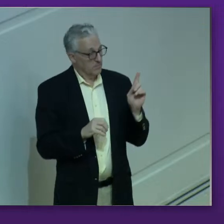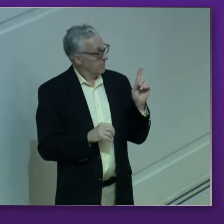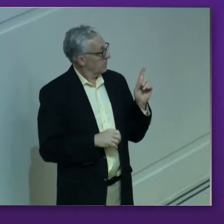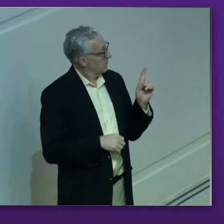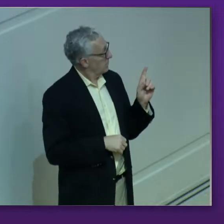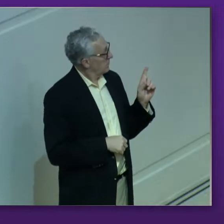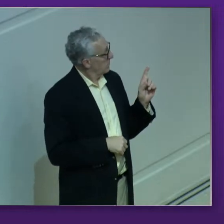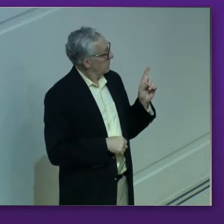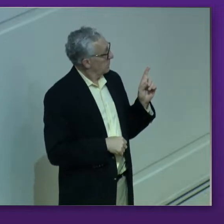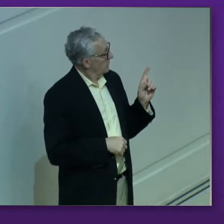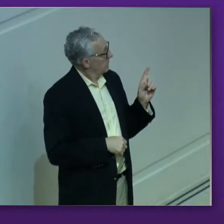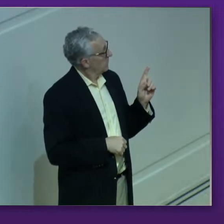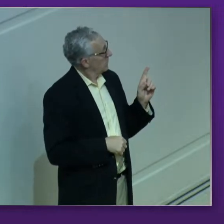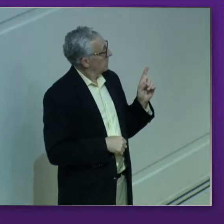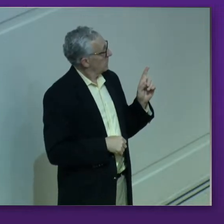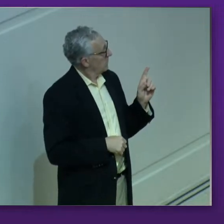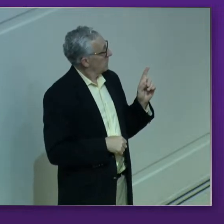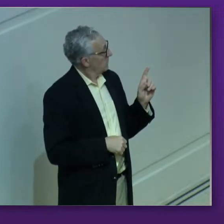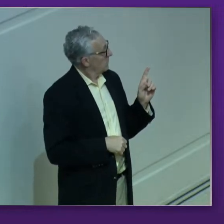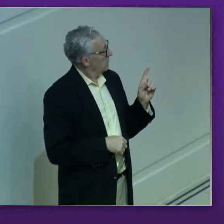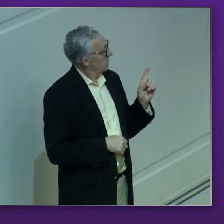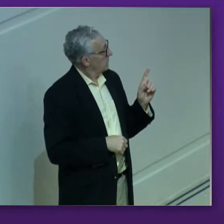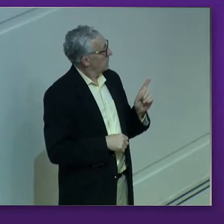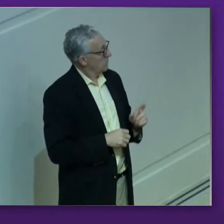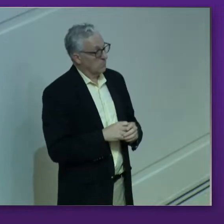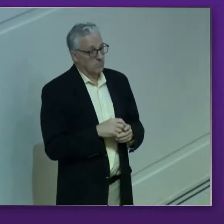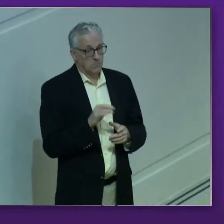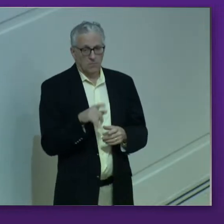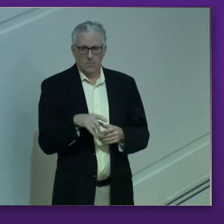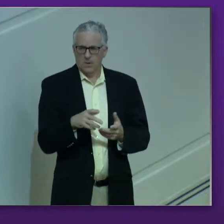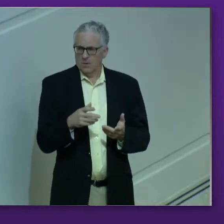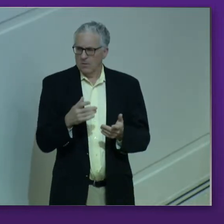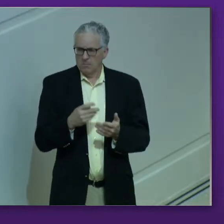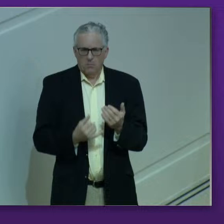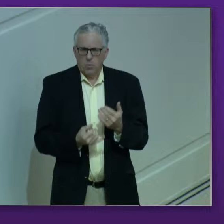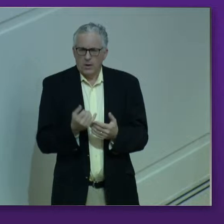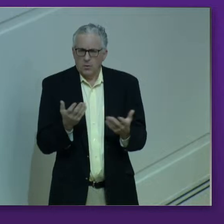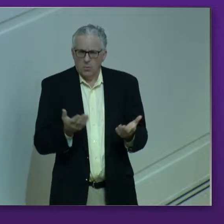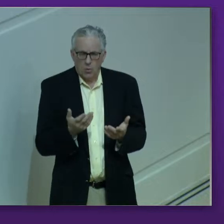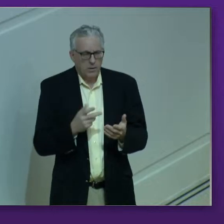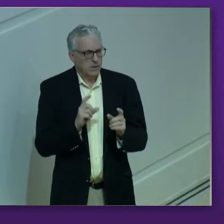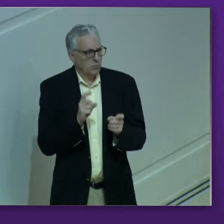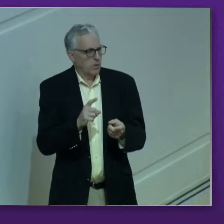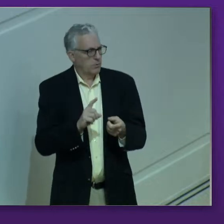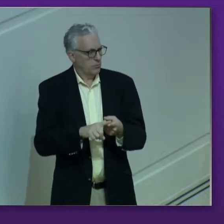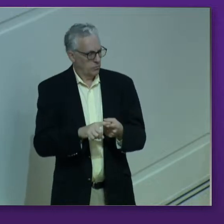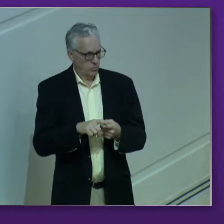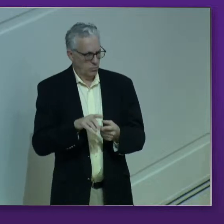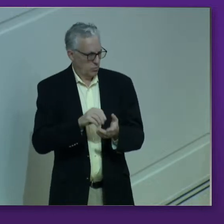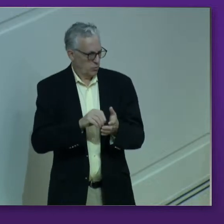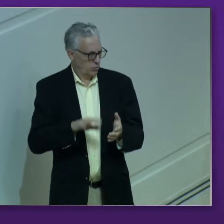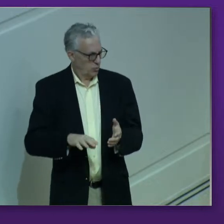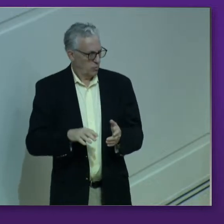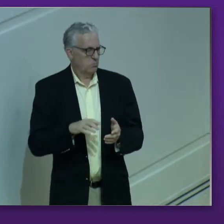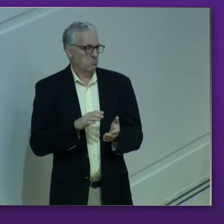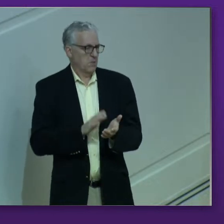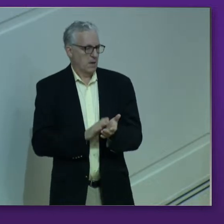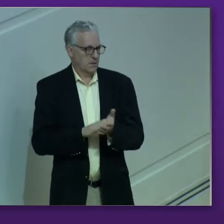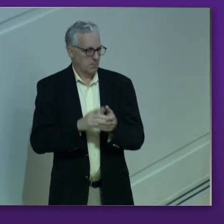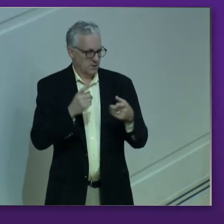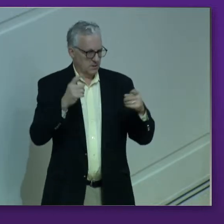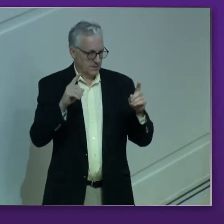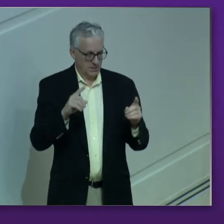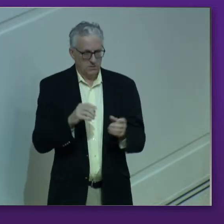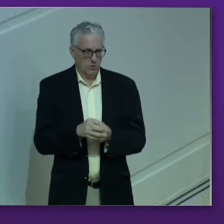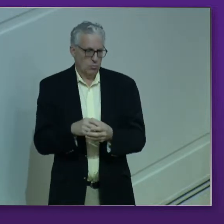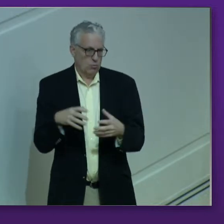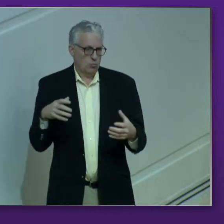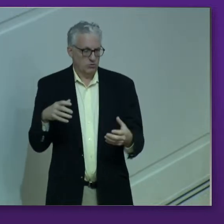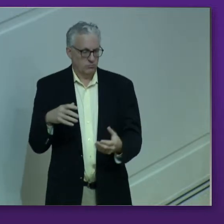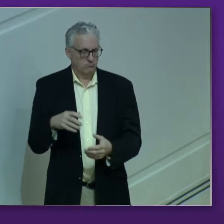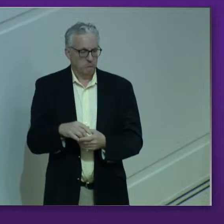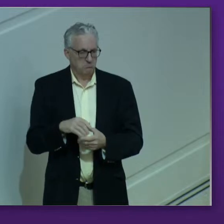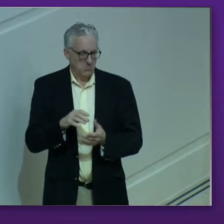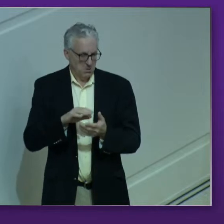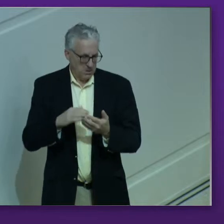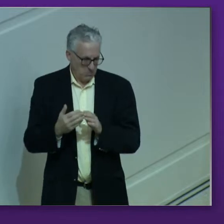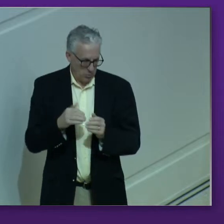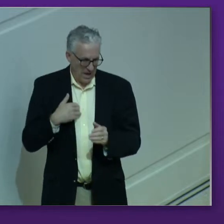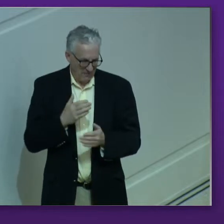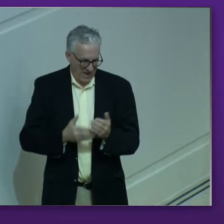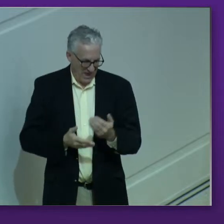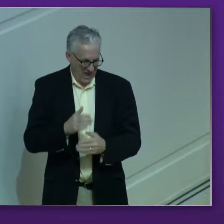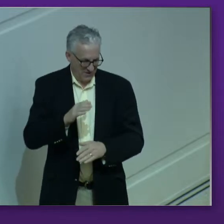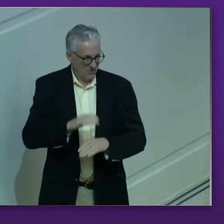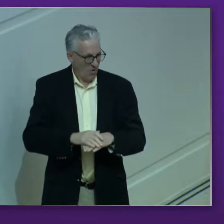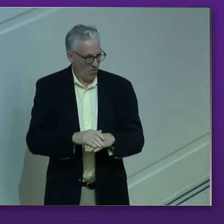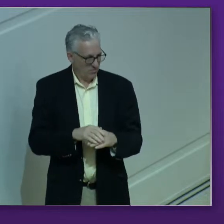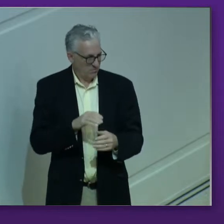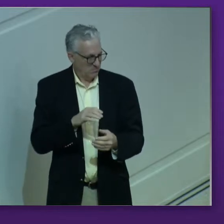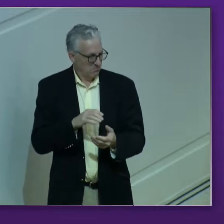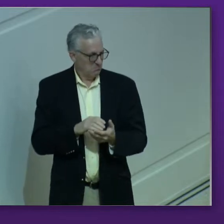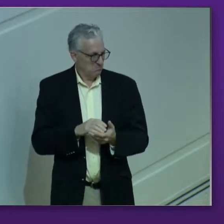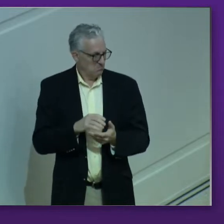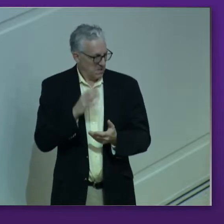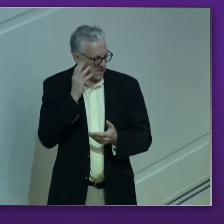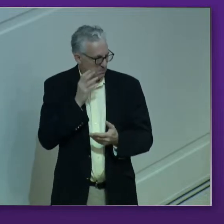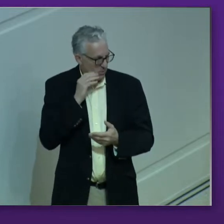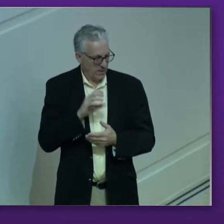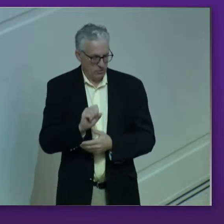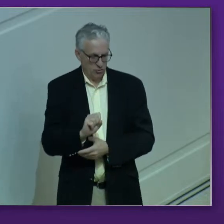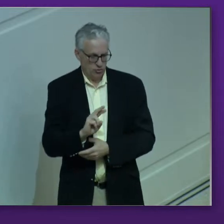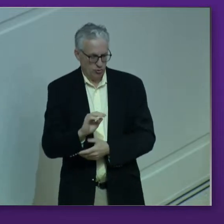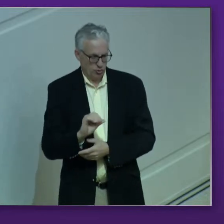SITE IN SUGAR LAND.